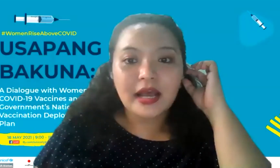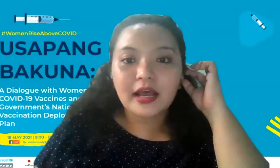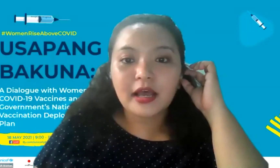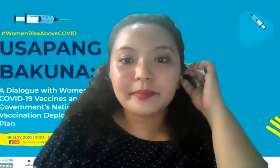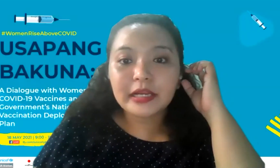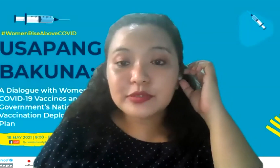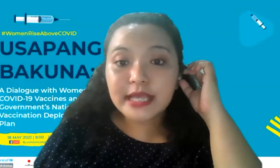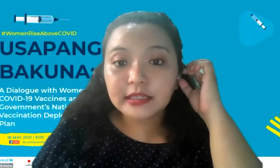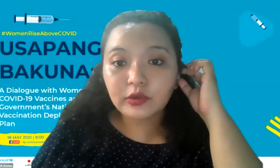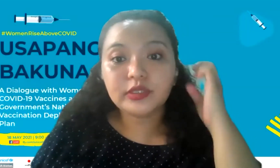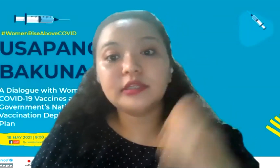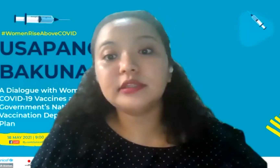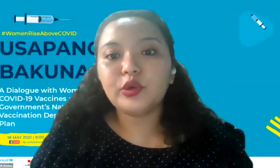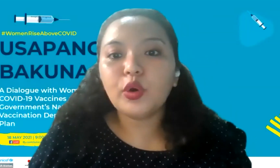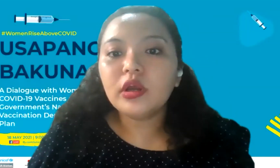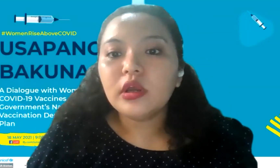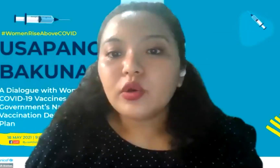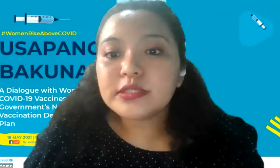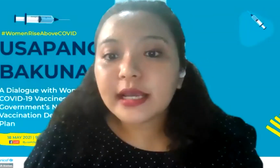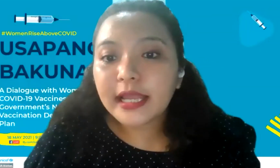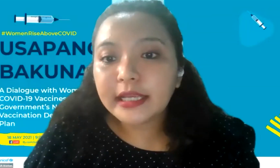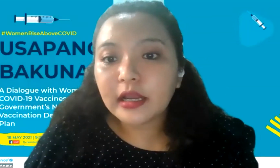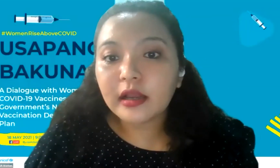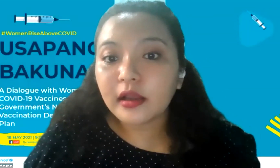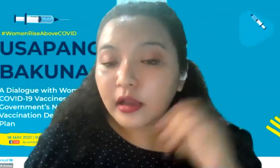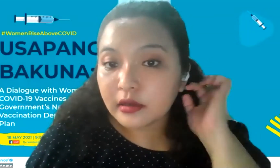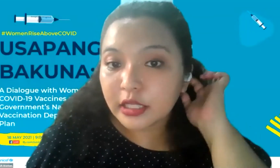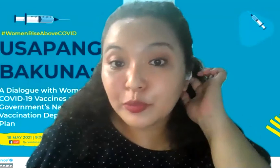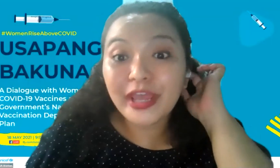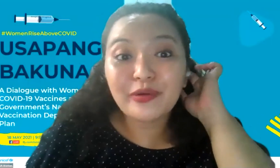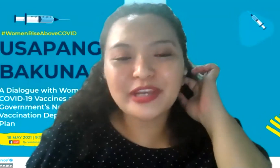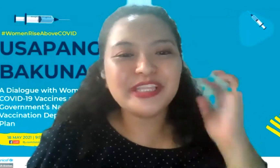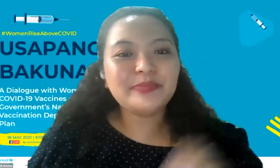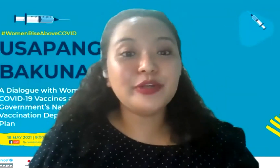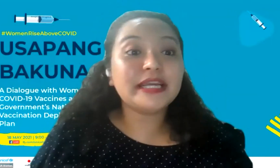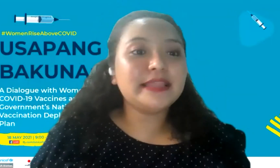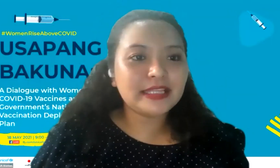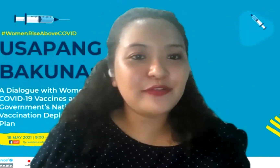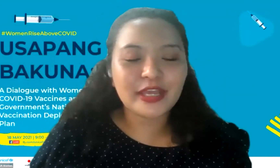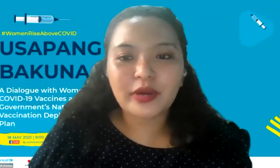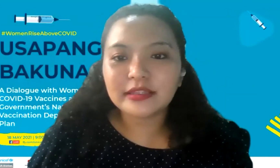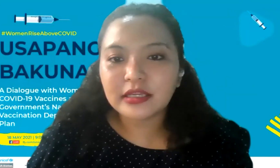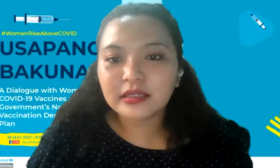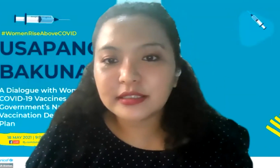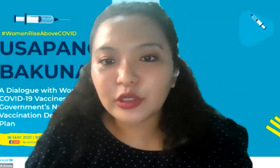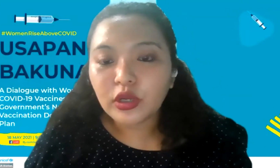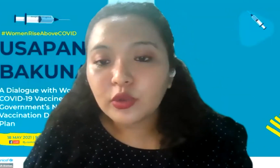For our first question, the one who asked did not put his or her name: